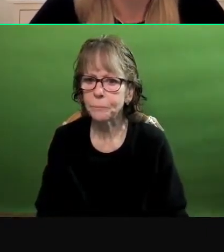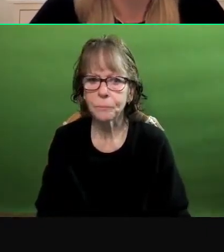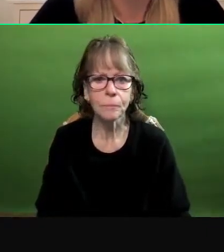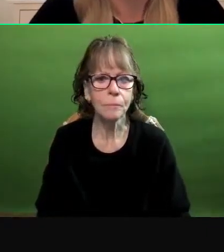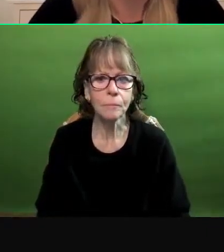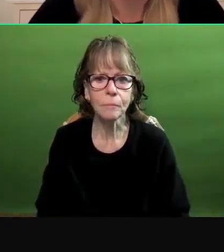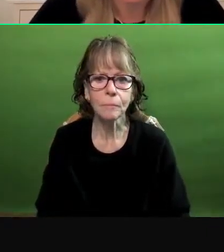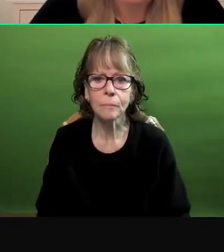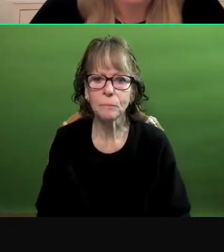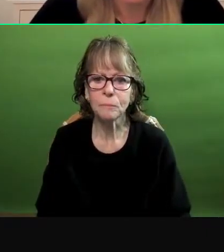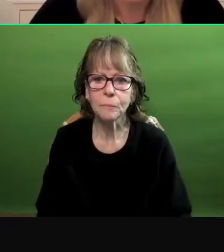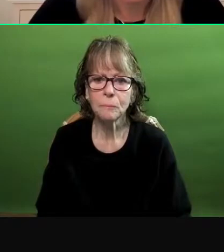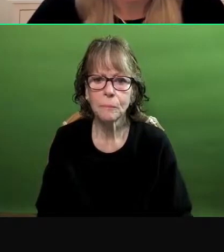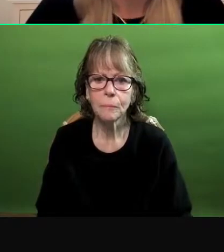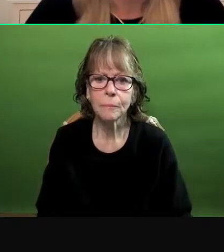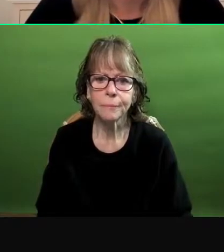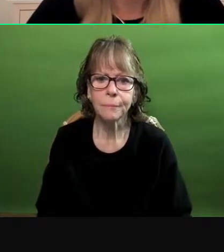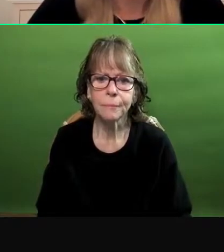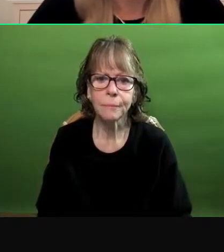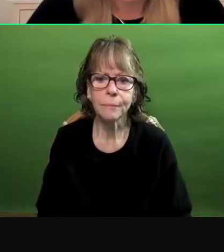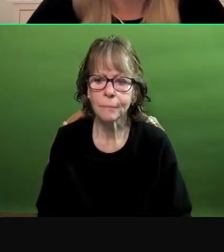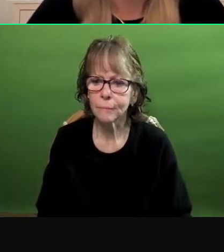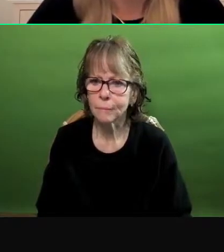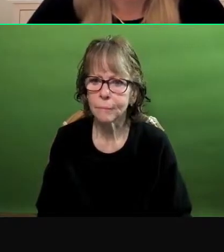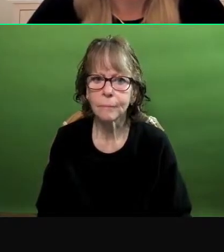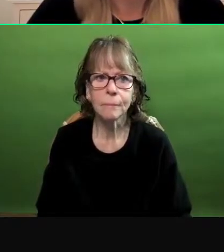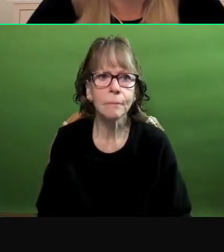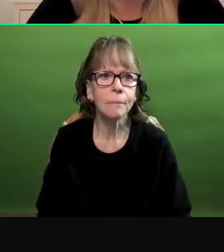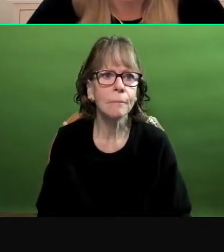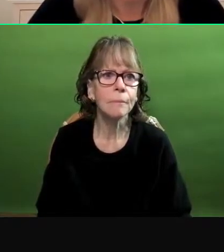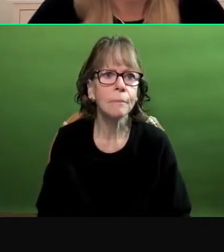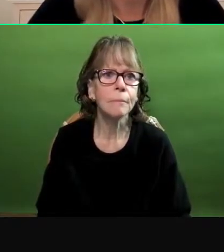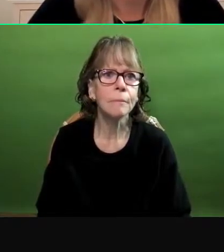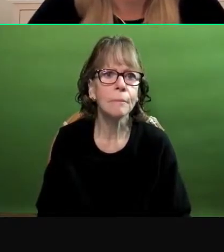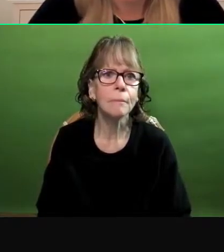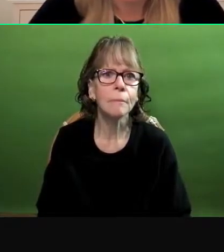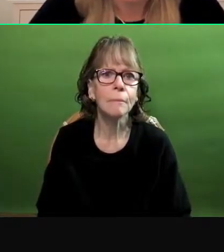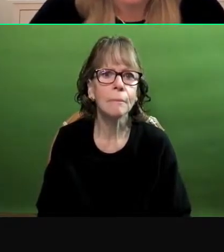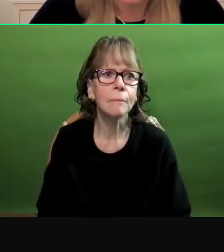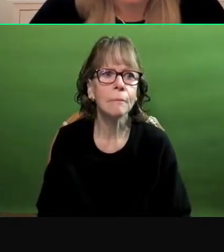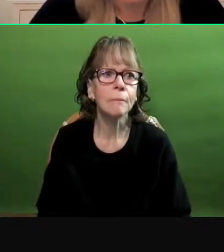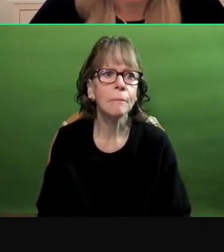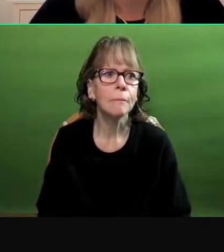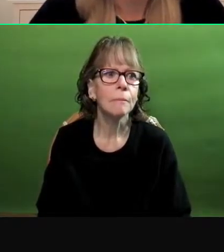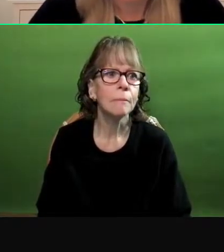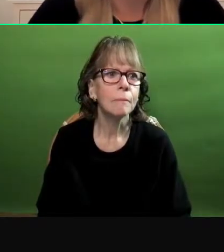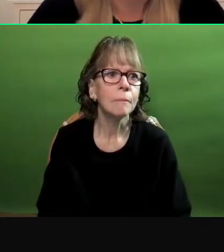people with disabilities because in society there is an inherent hierarchy to how we